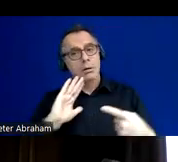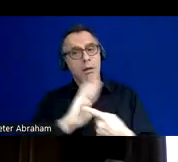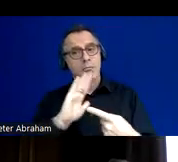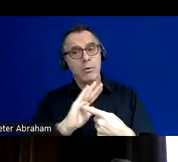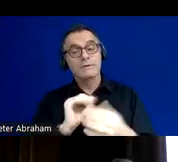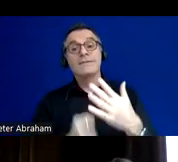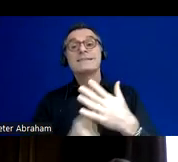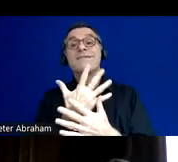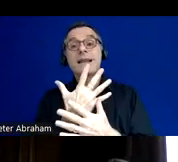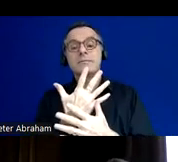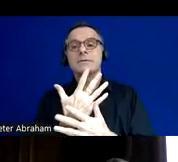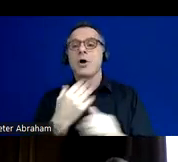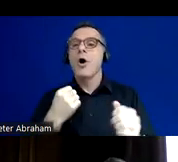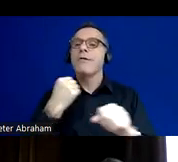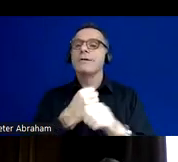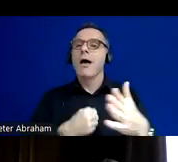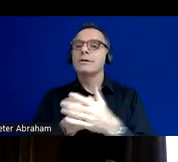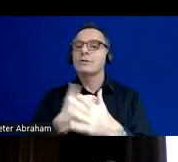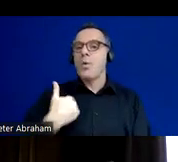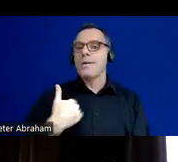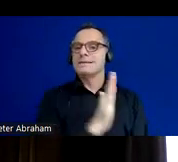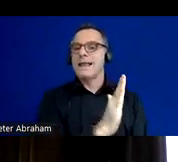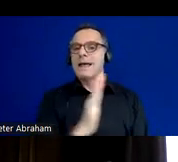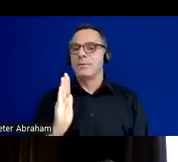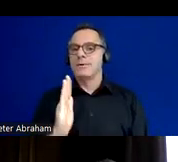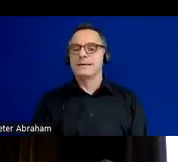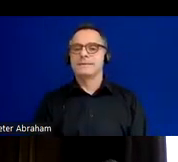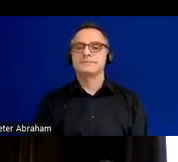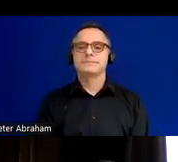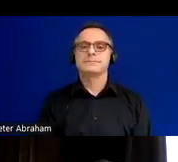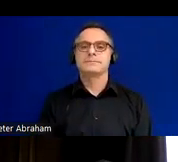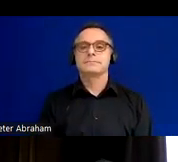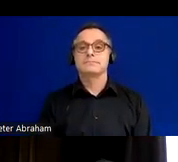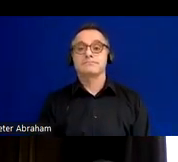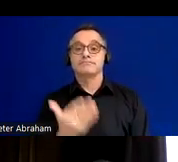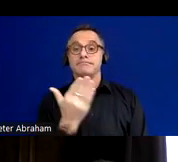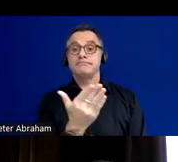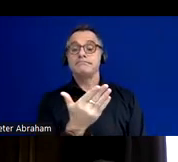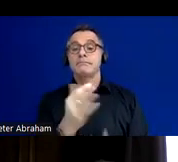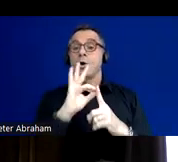Women's Library itself. With these projects happening, it became very clear that there